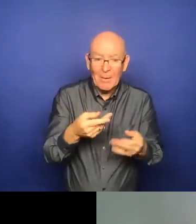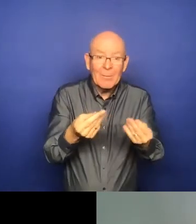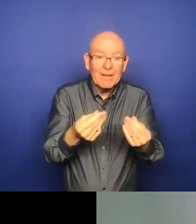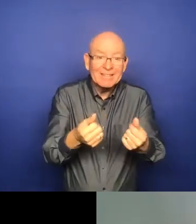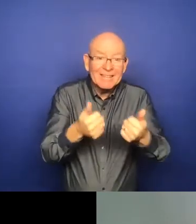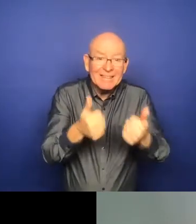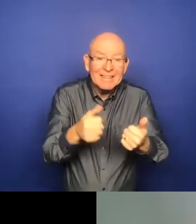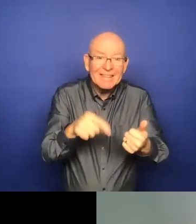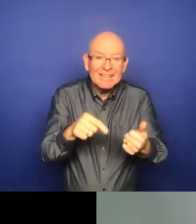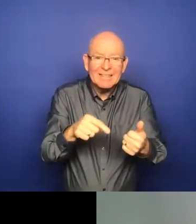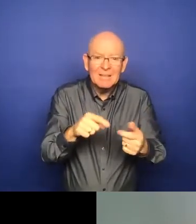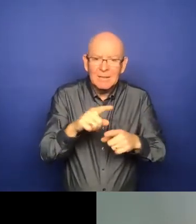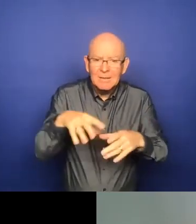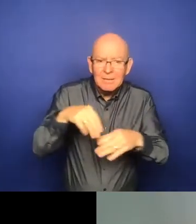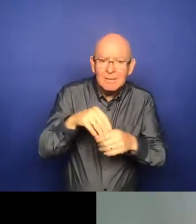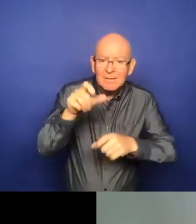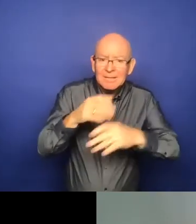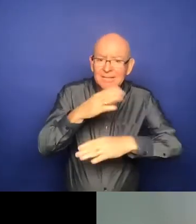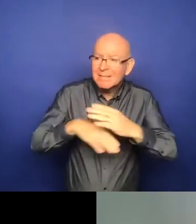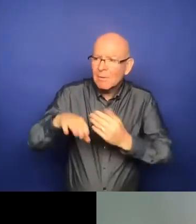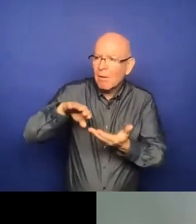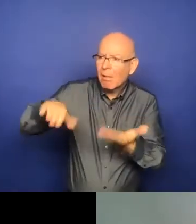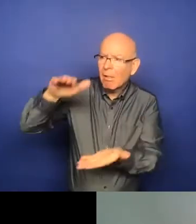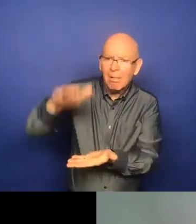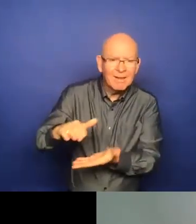explicitly tested in telephone or web surveys, however, we have